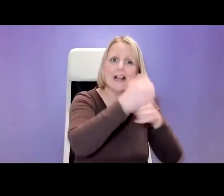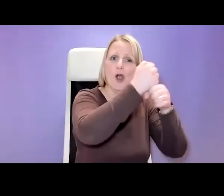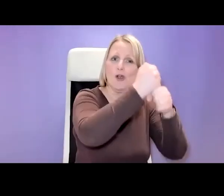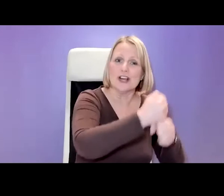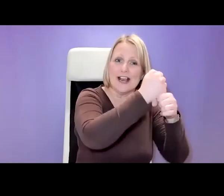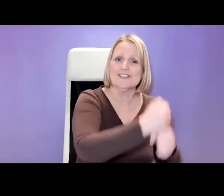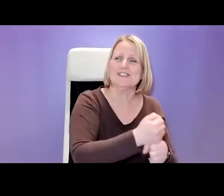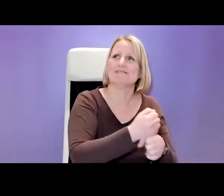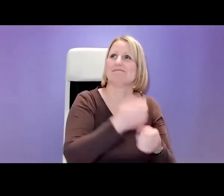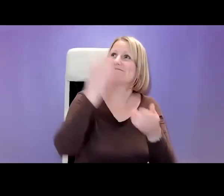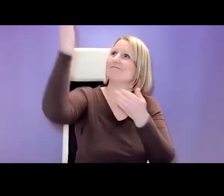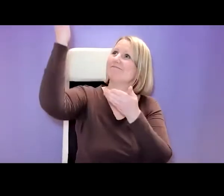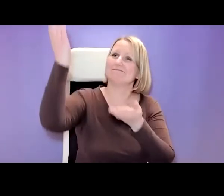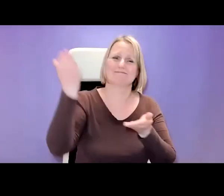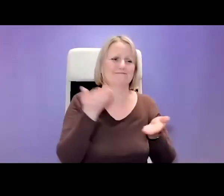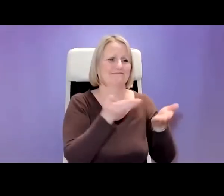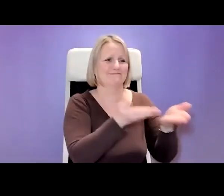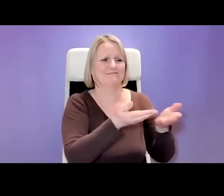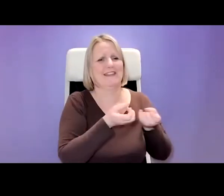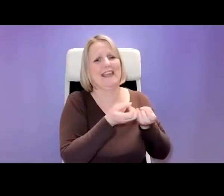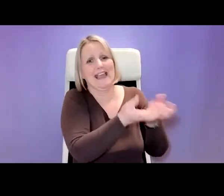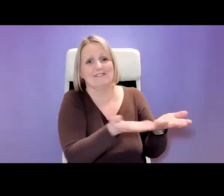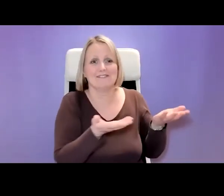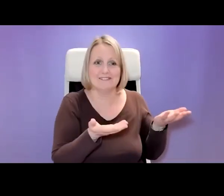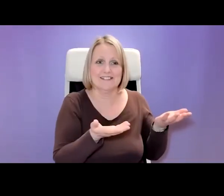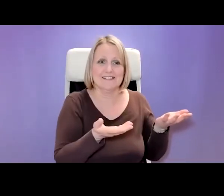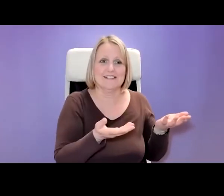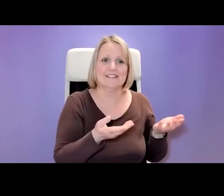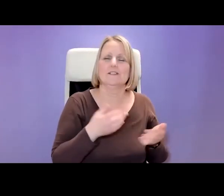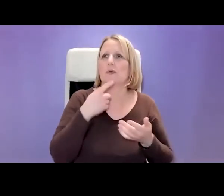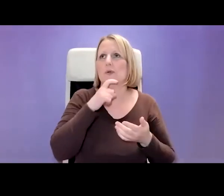The gift given by the disabled person, the poor person, the recovering addict, all those have low esteem, to the world